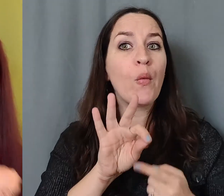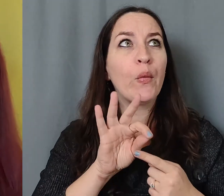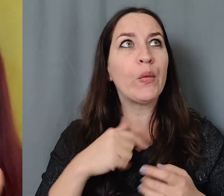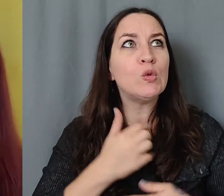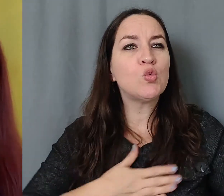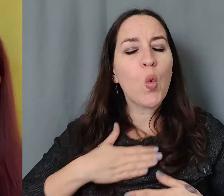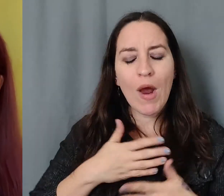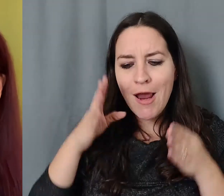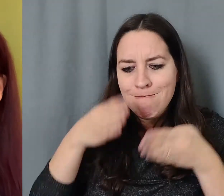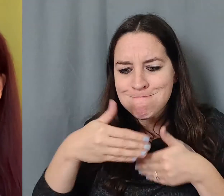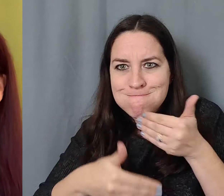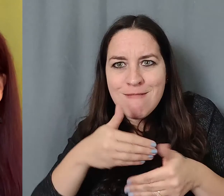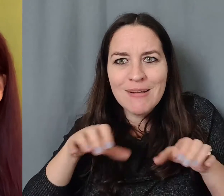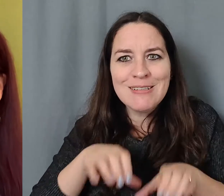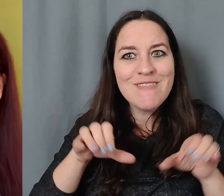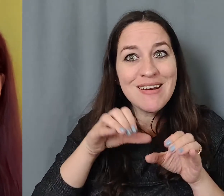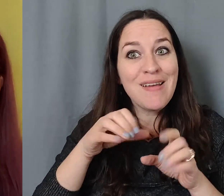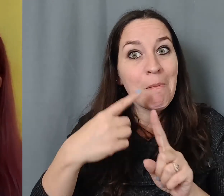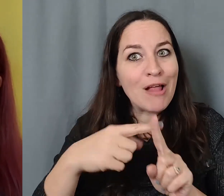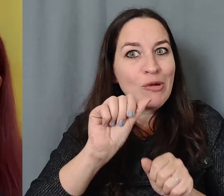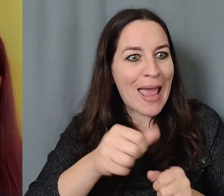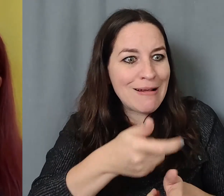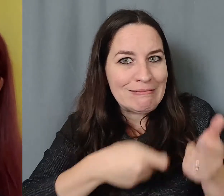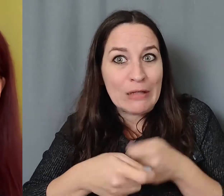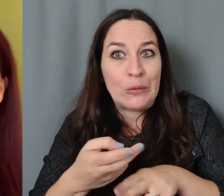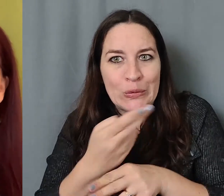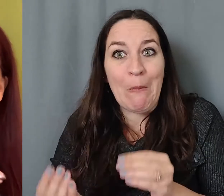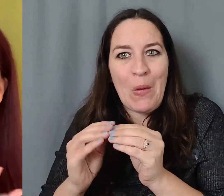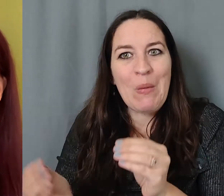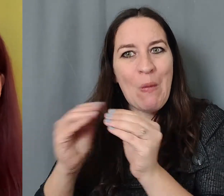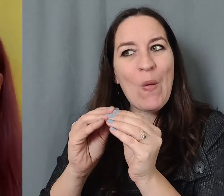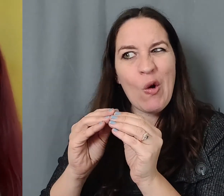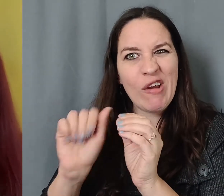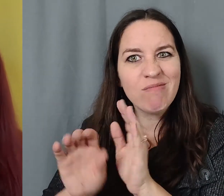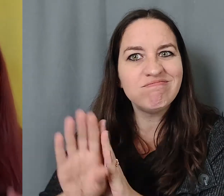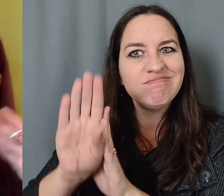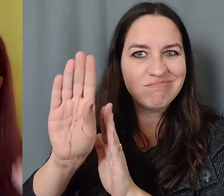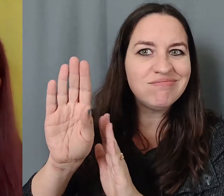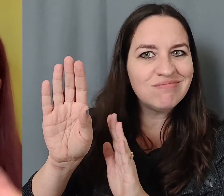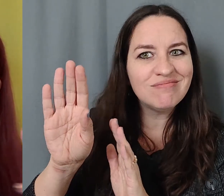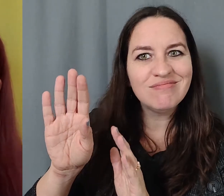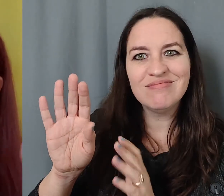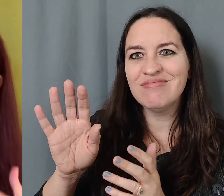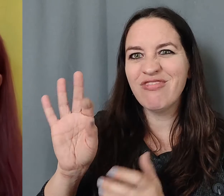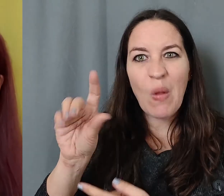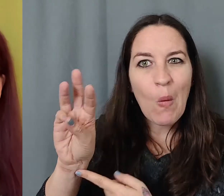flow and you're like, "this is yummy, I want more of this." Then that can be used as the fuel to keep you going and keep working on whatever it is